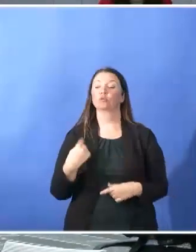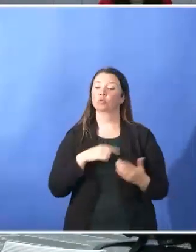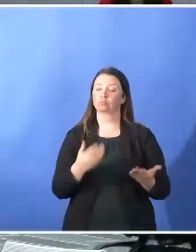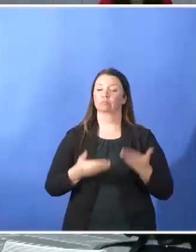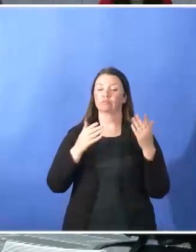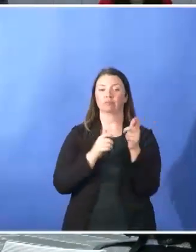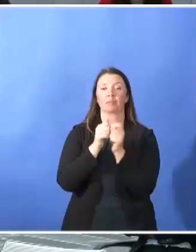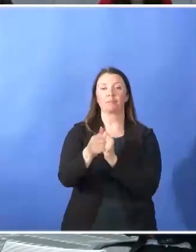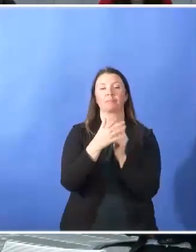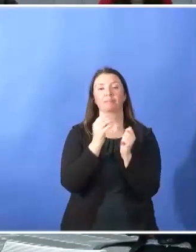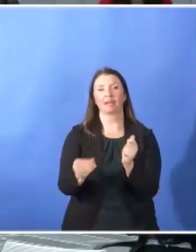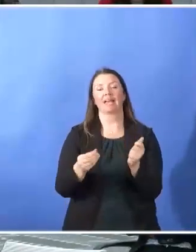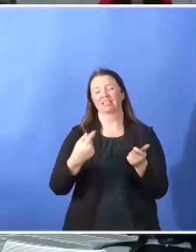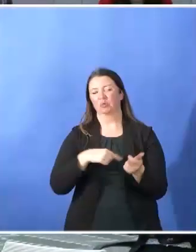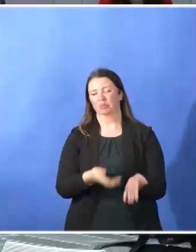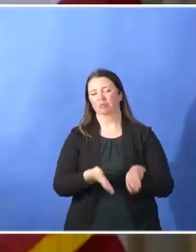THANK YOU. WE WILL HEAR COMMENTS FROM THE